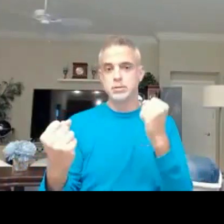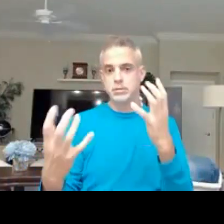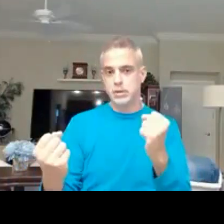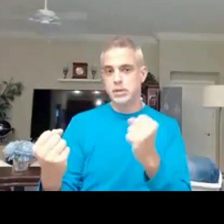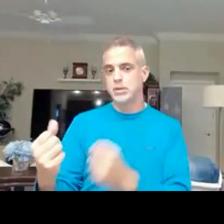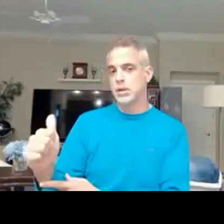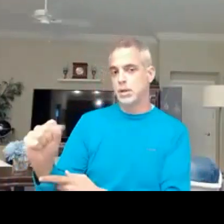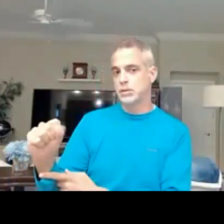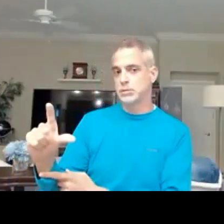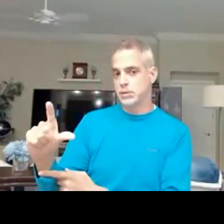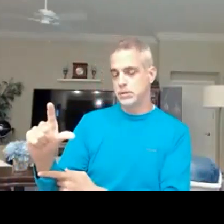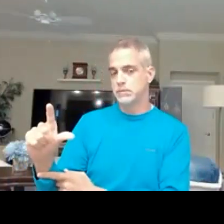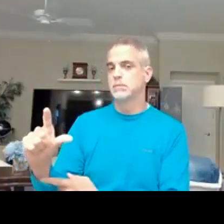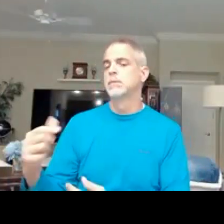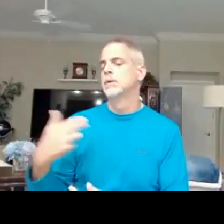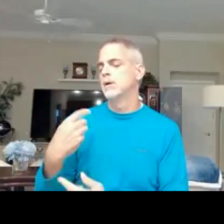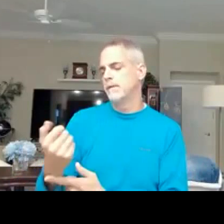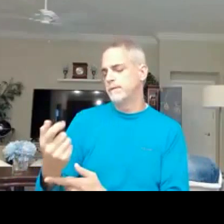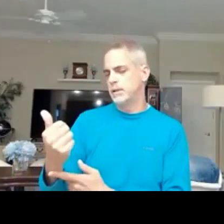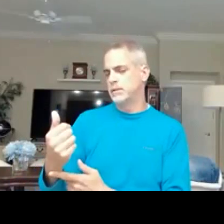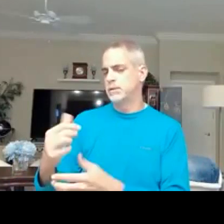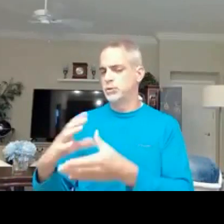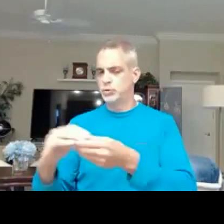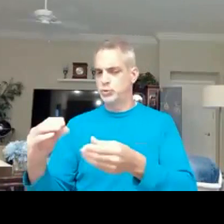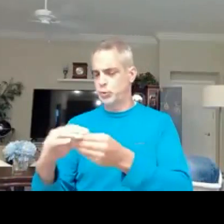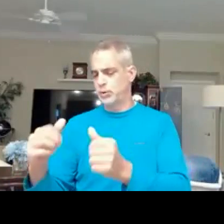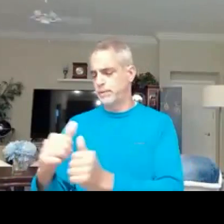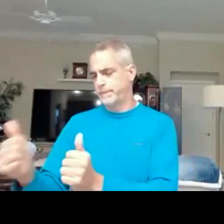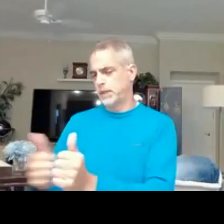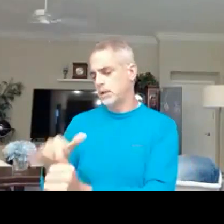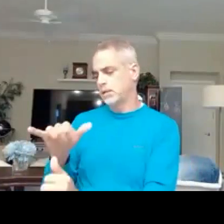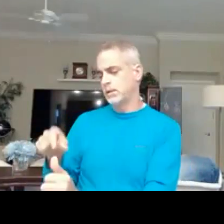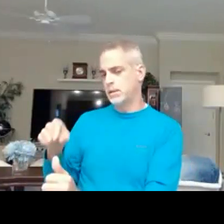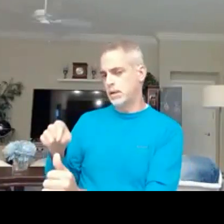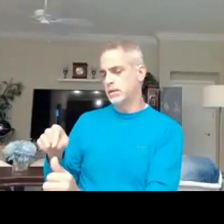English as well as sign with American Sign Language.